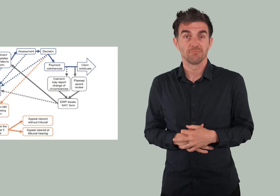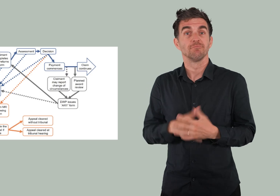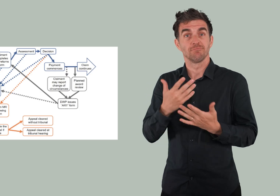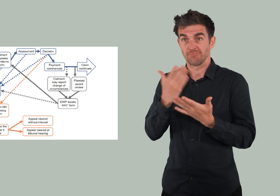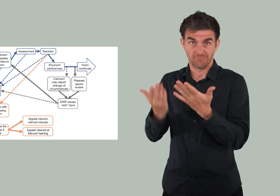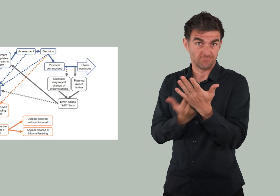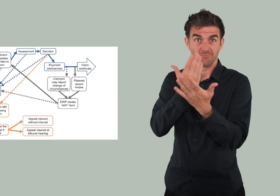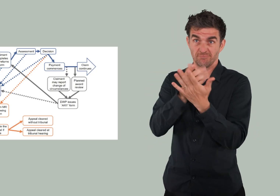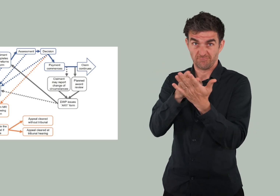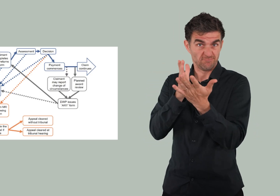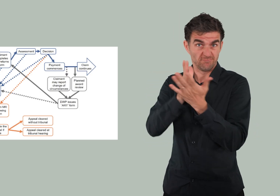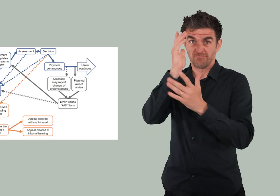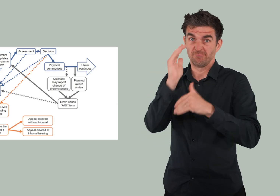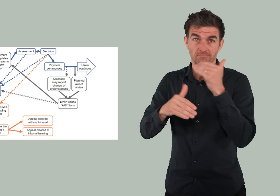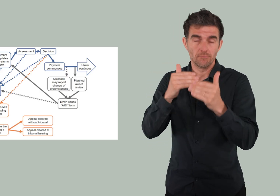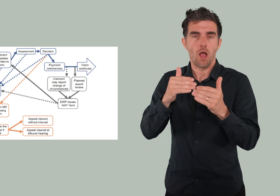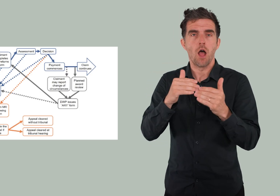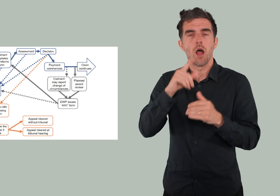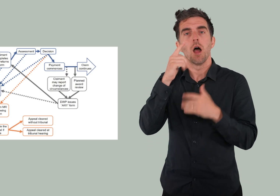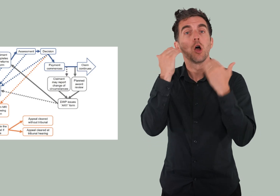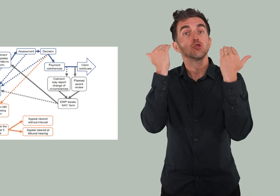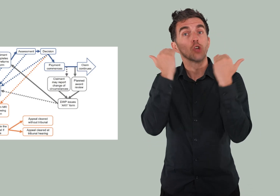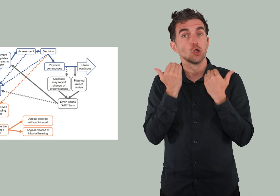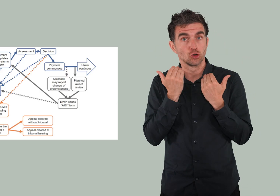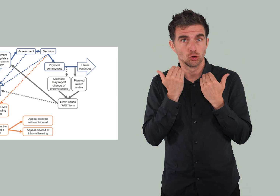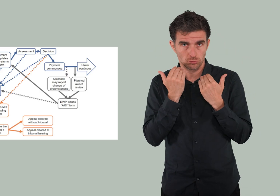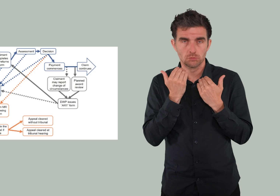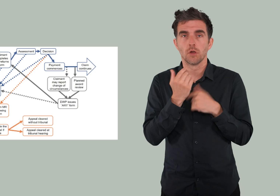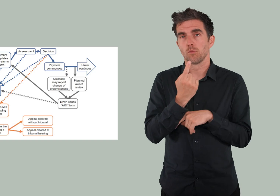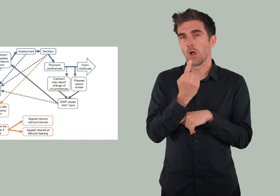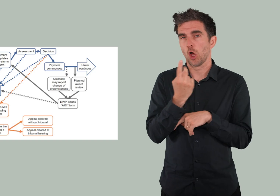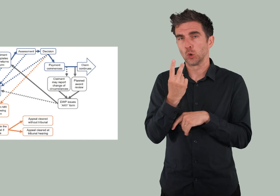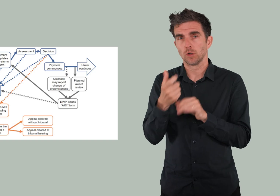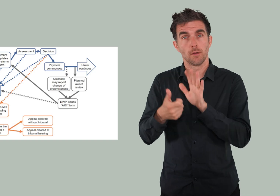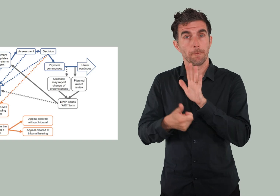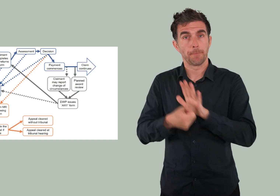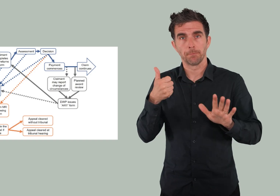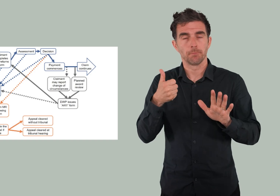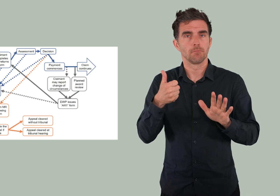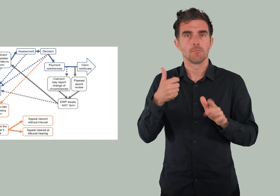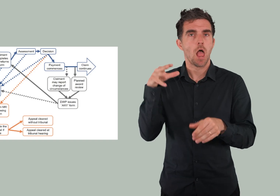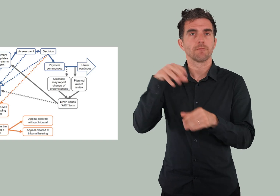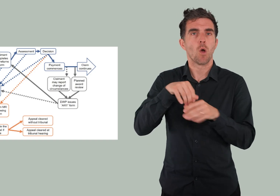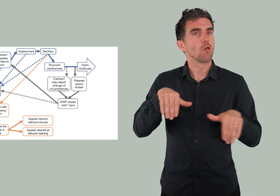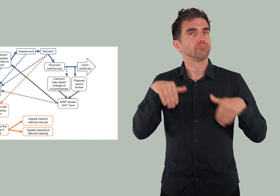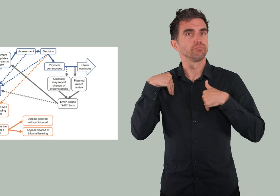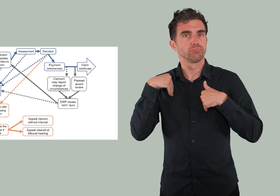At a tribunal, a judge and one or two experts who are impartial